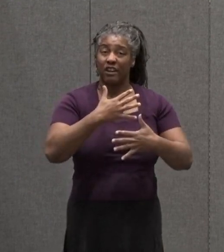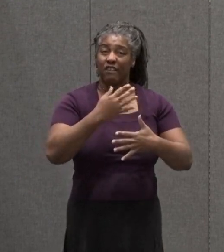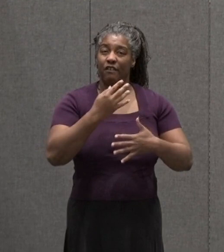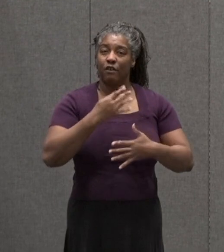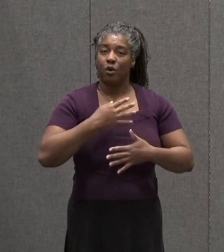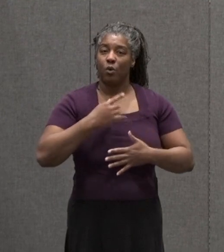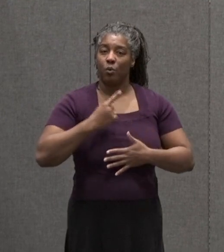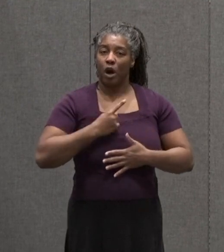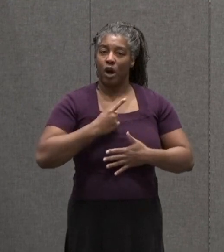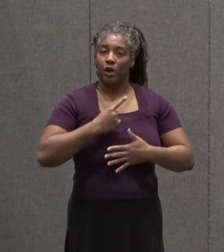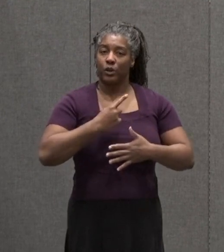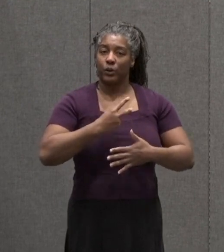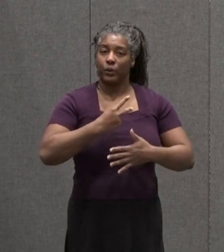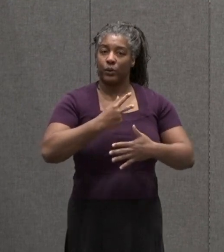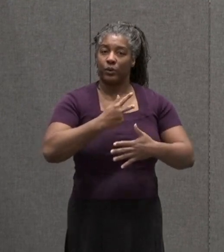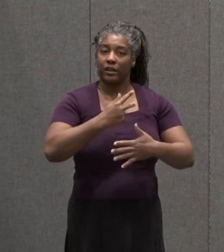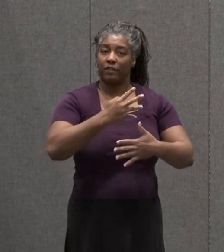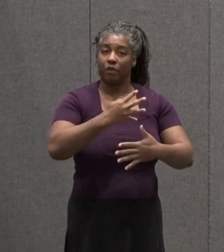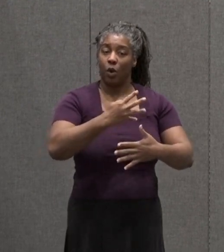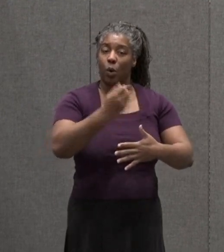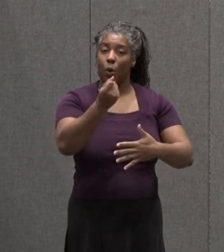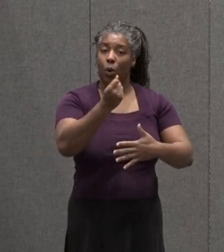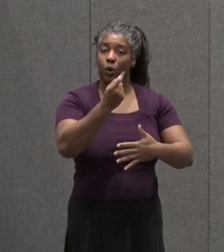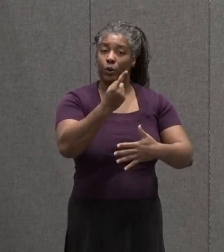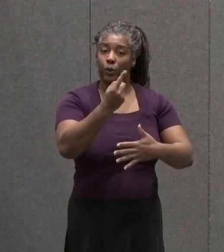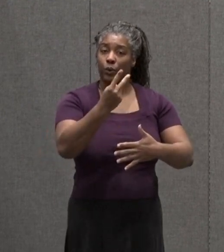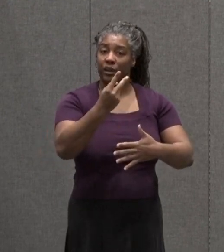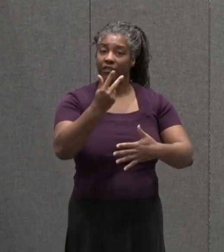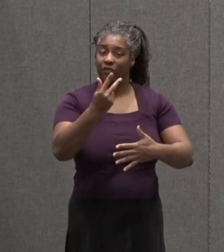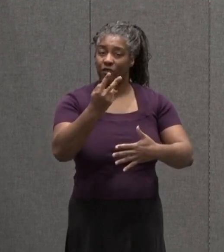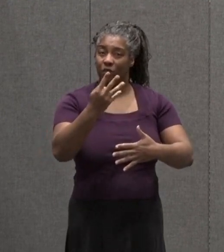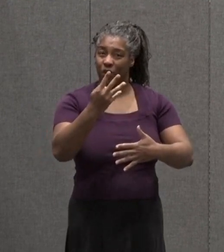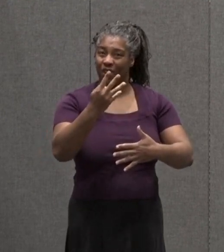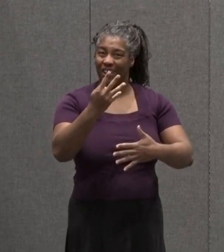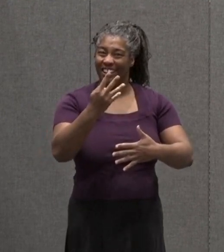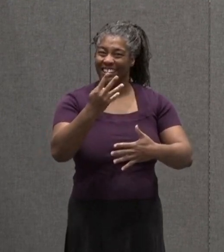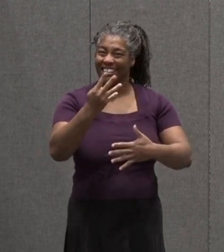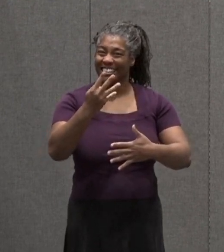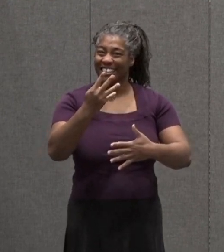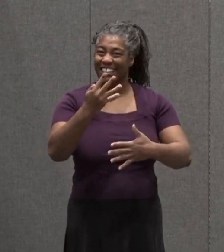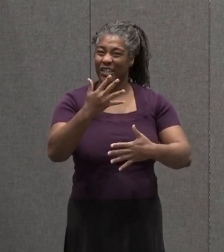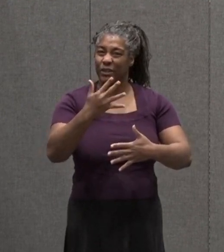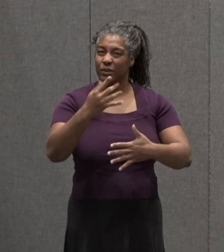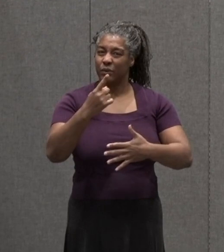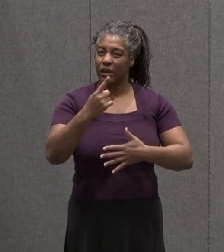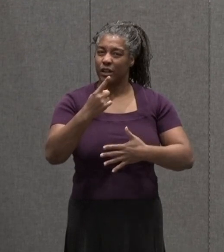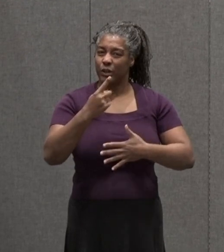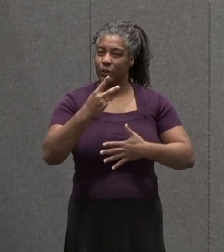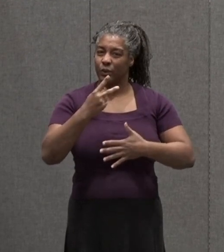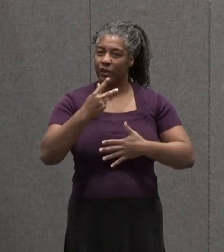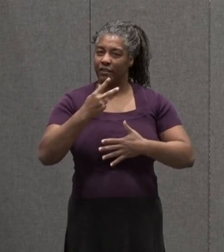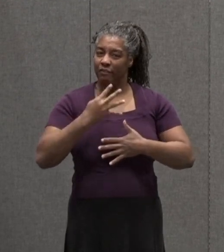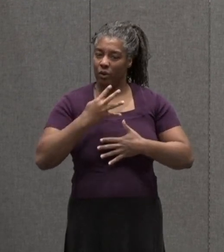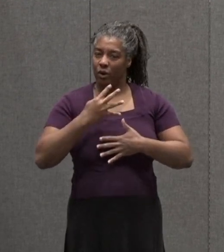for four beats, okay, are you ready? Okay, here we go, inhale for four beats to the nose.